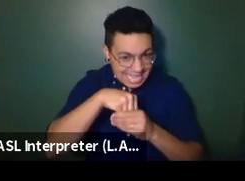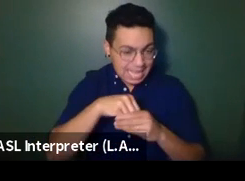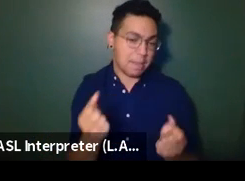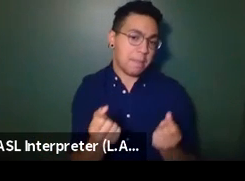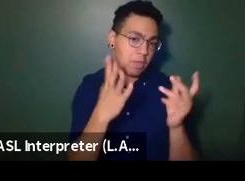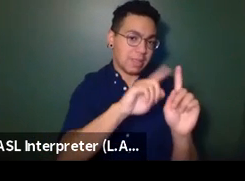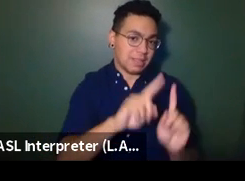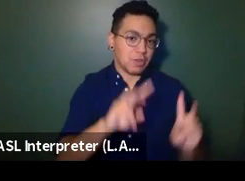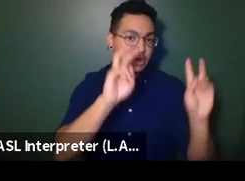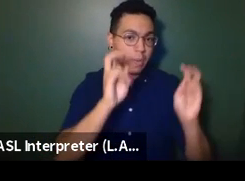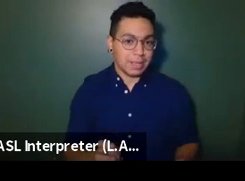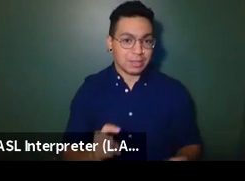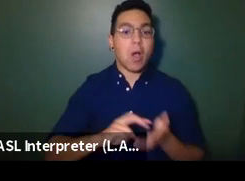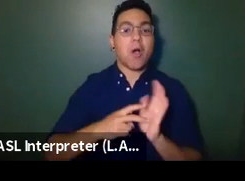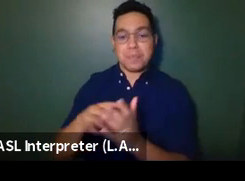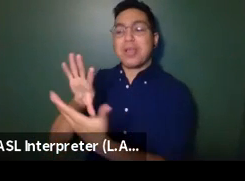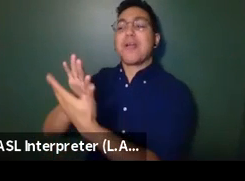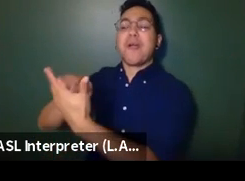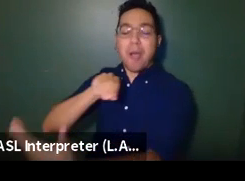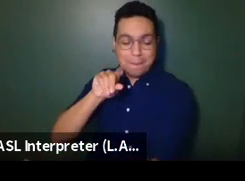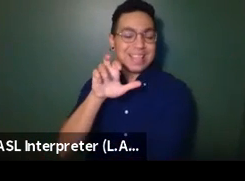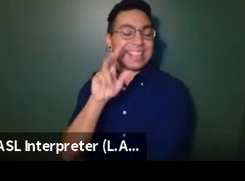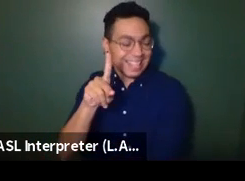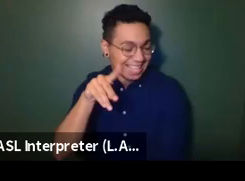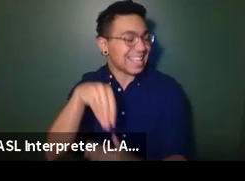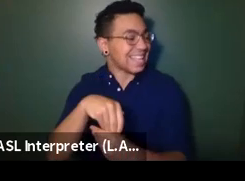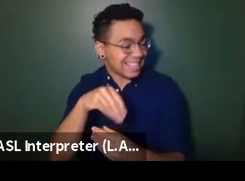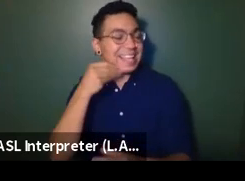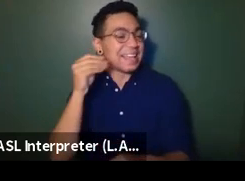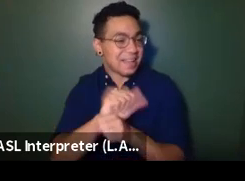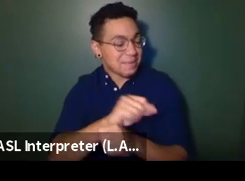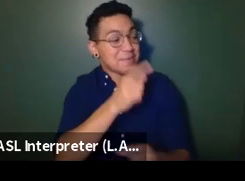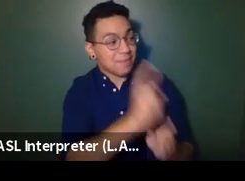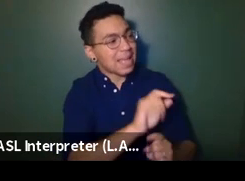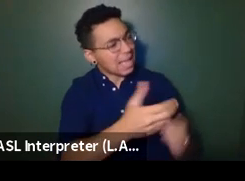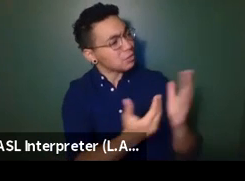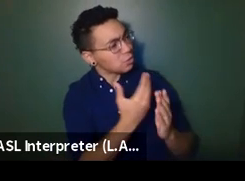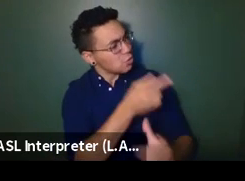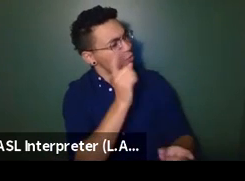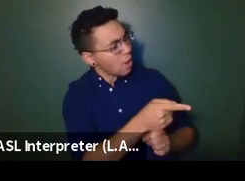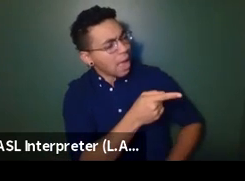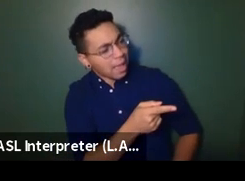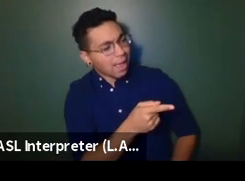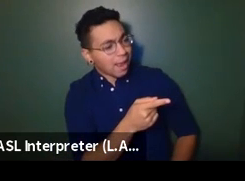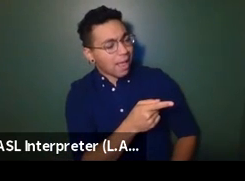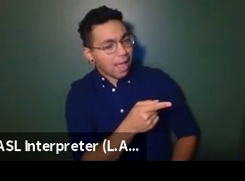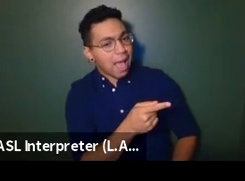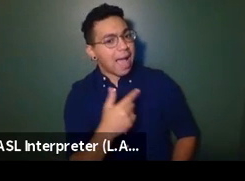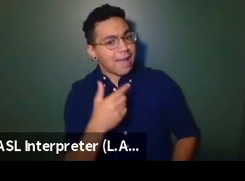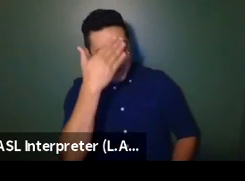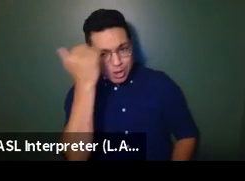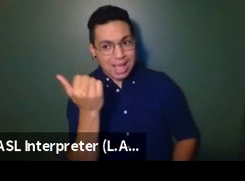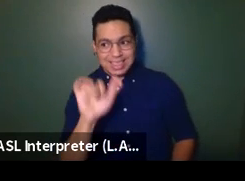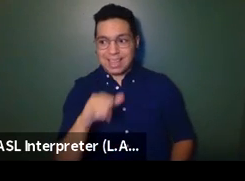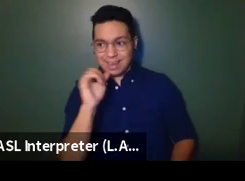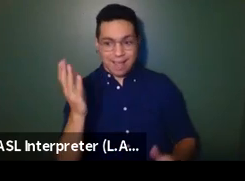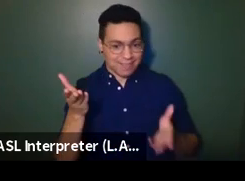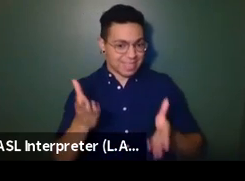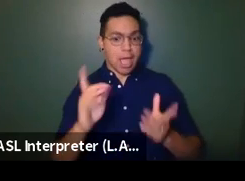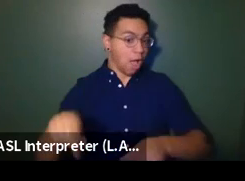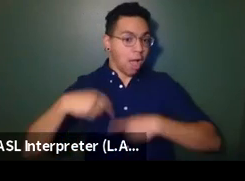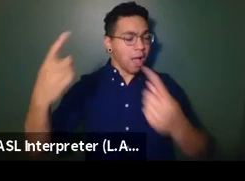Katherine Livick - ESD 112: Yeah, you mean copying the link within the assignment. Yes, that is new. That's right. I have forgotten already that that wasn't there forever. So thank you for pointing that out.